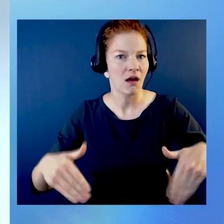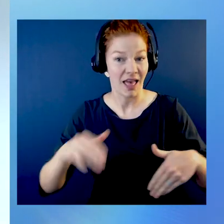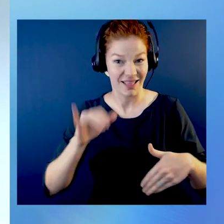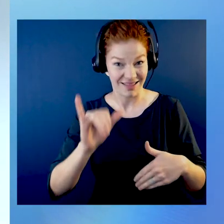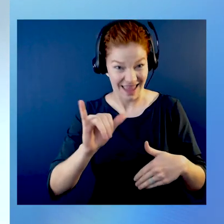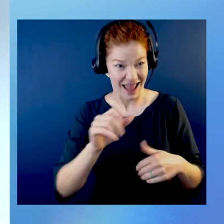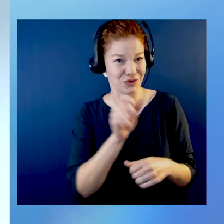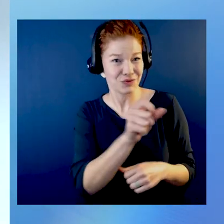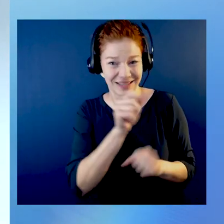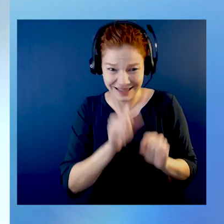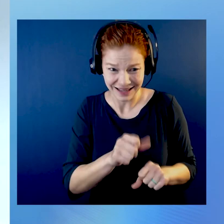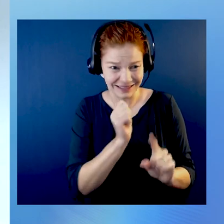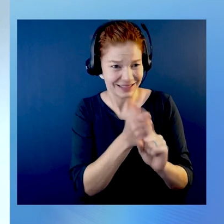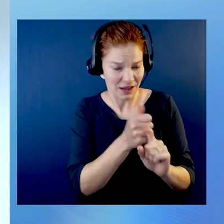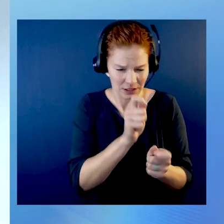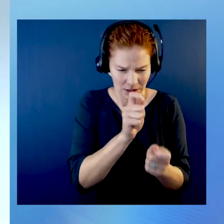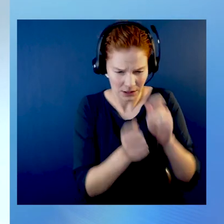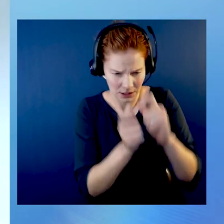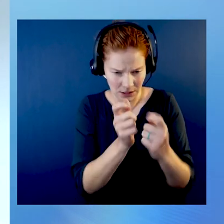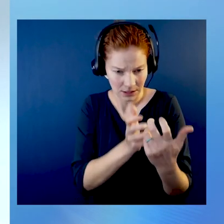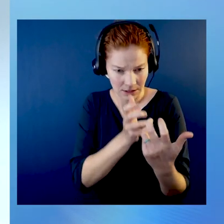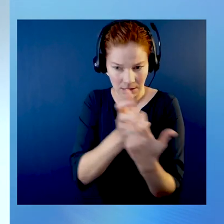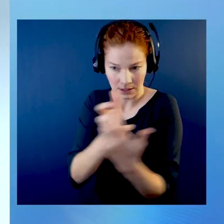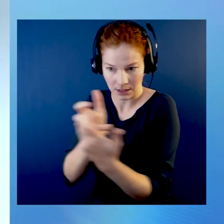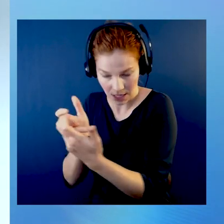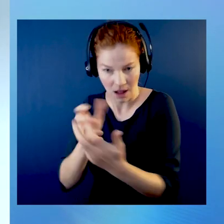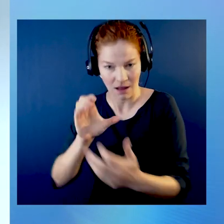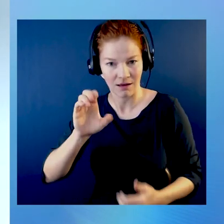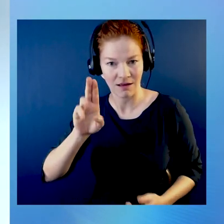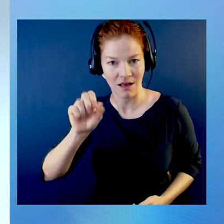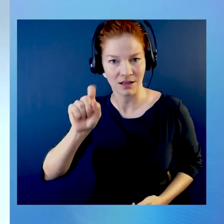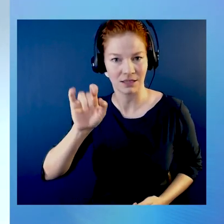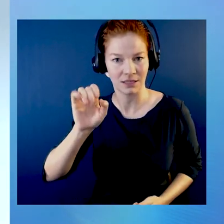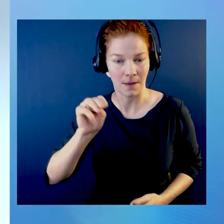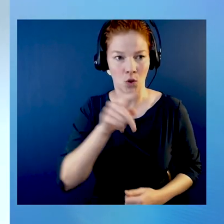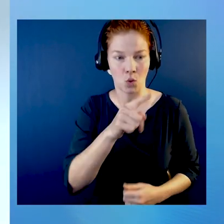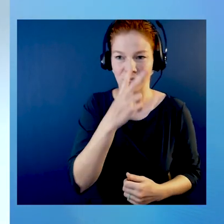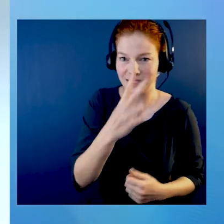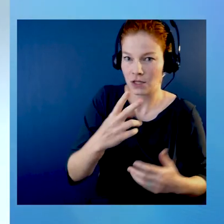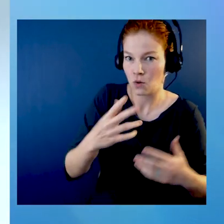customized experience for people in what they see and how they see it is